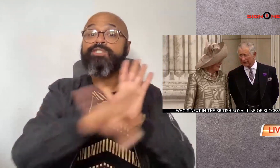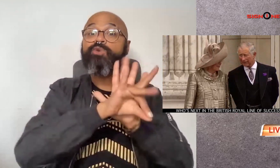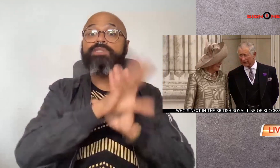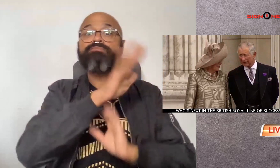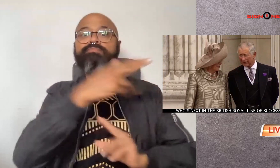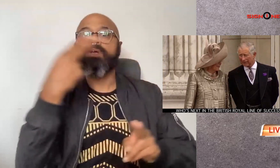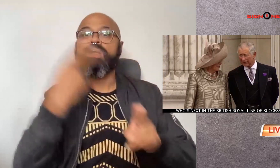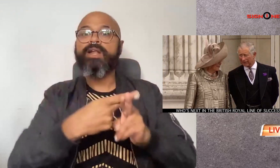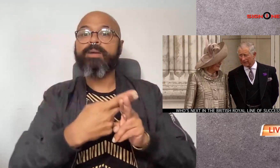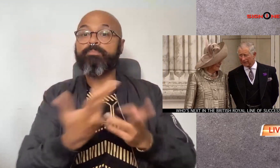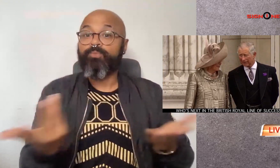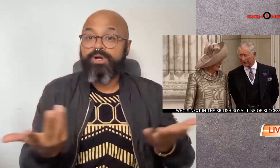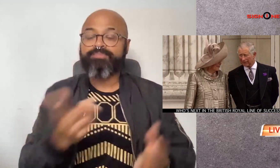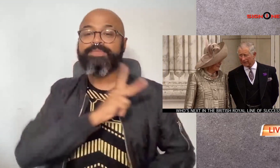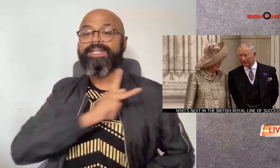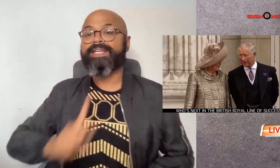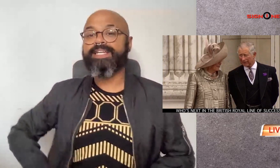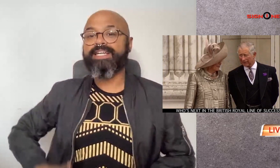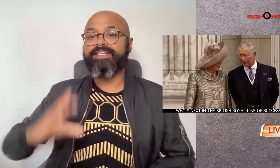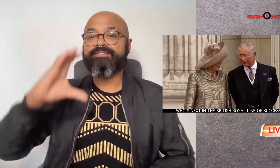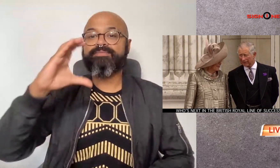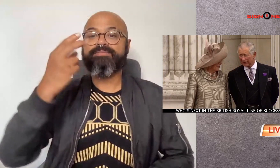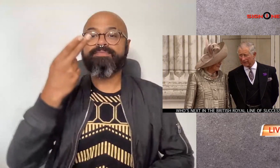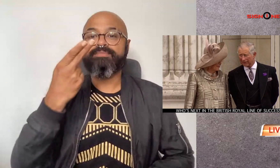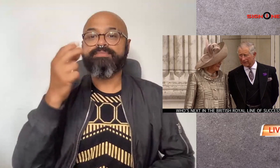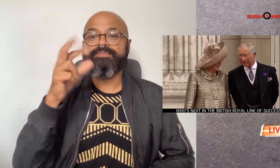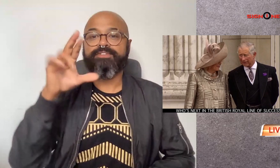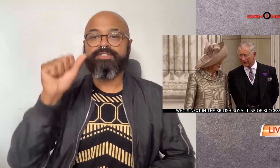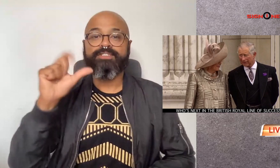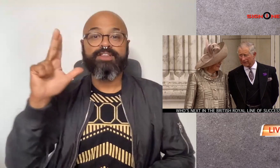he has chosen to take the name King Charles III